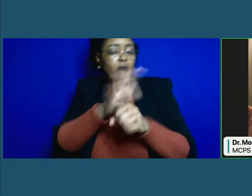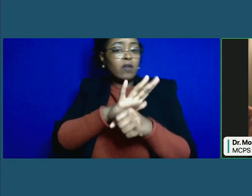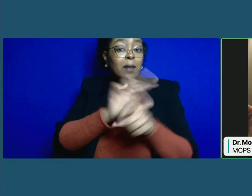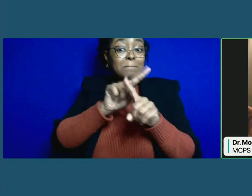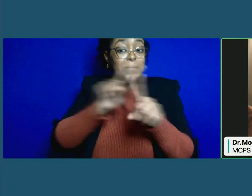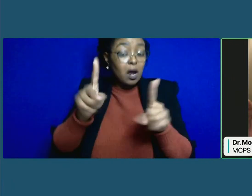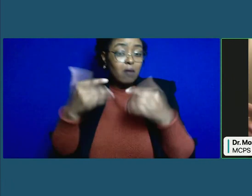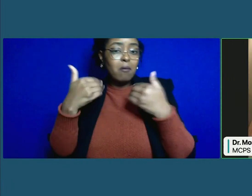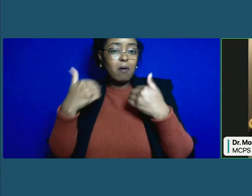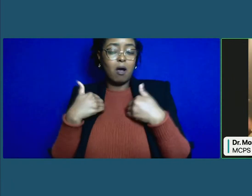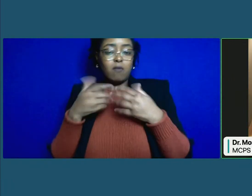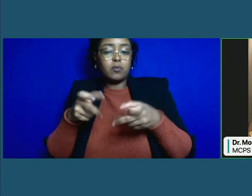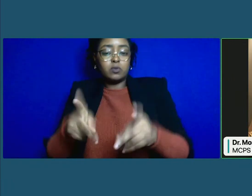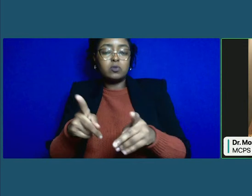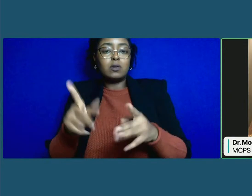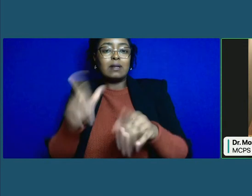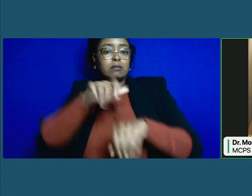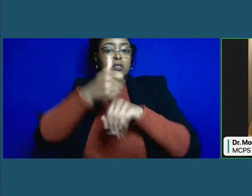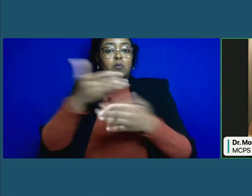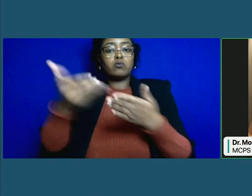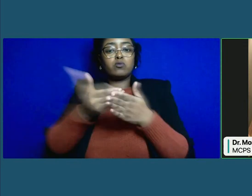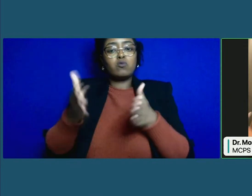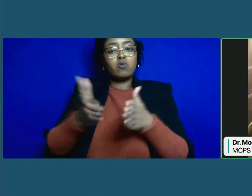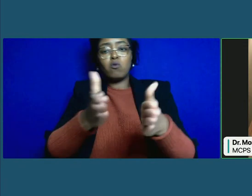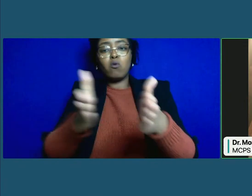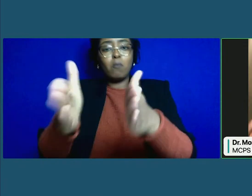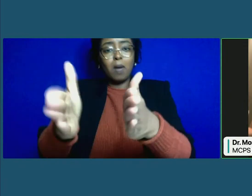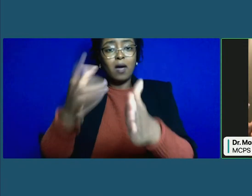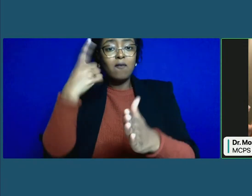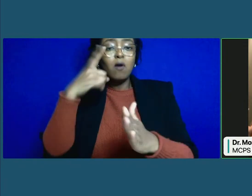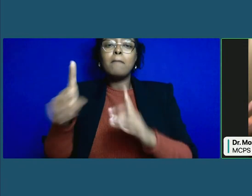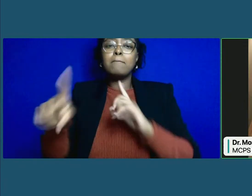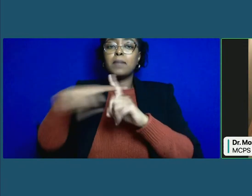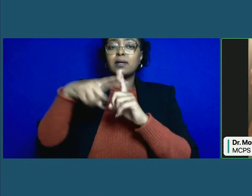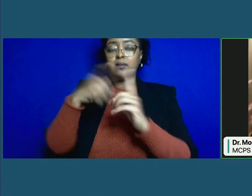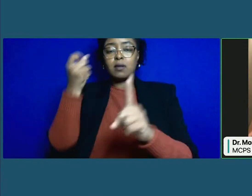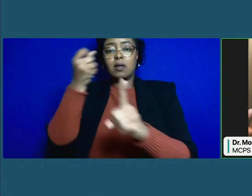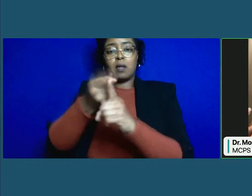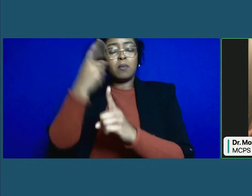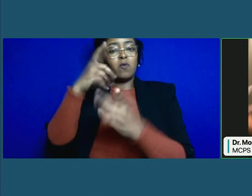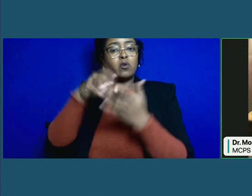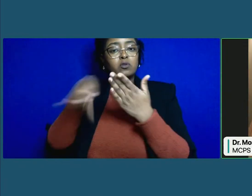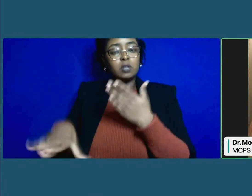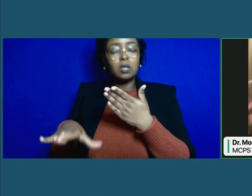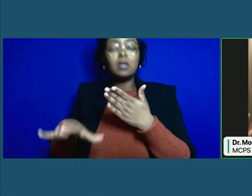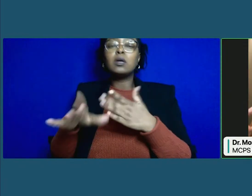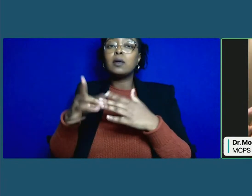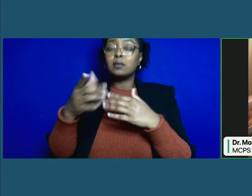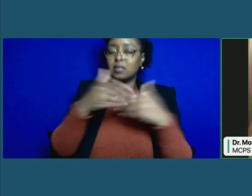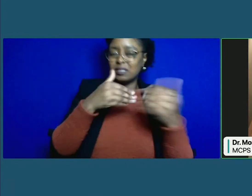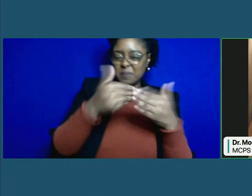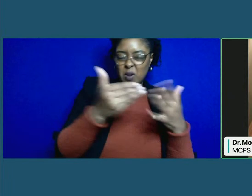was uprooted because of the pandemic, But we have an portityo create a pathway moving forward for much positive